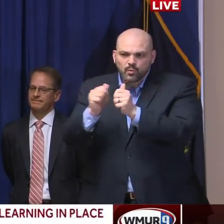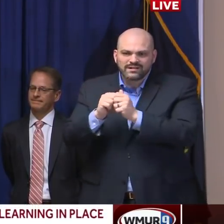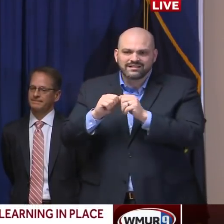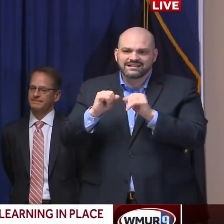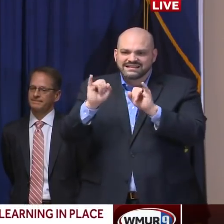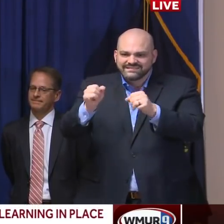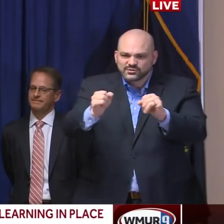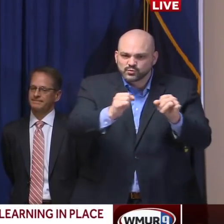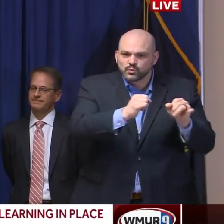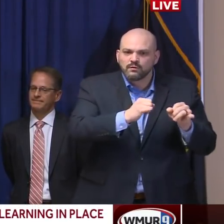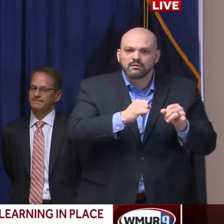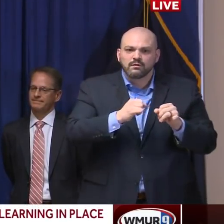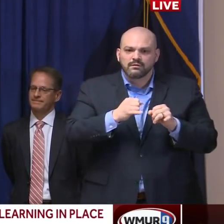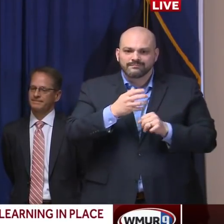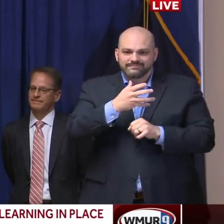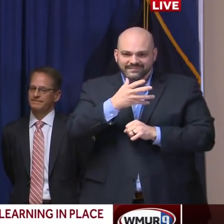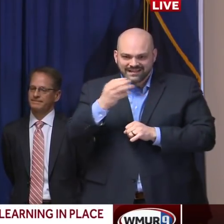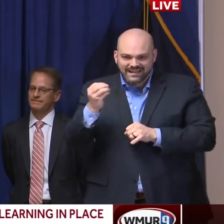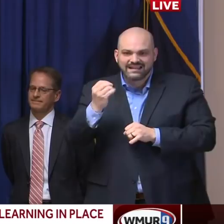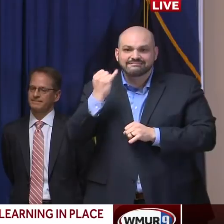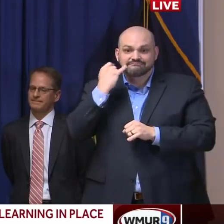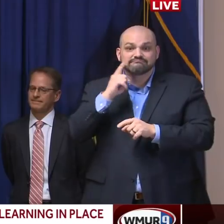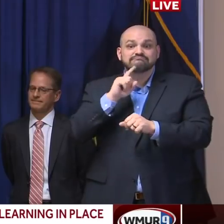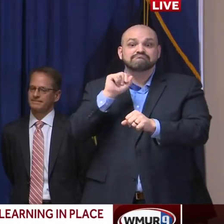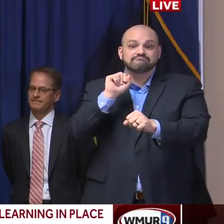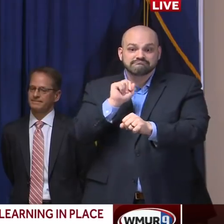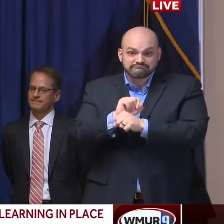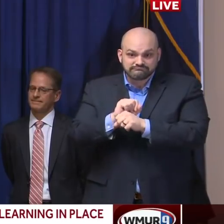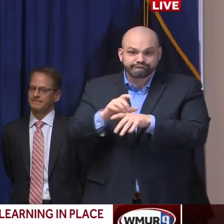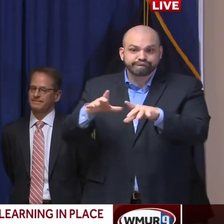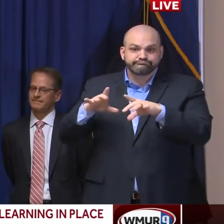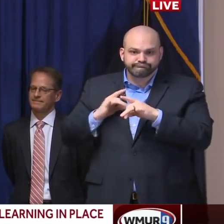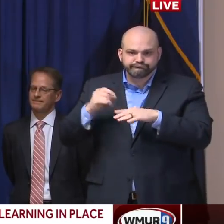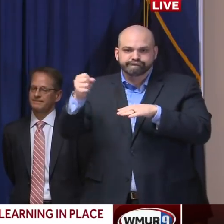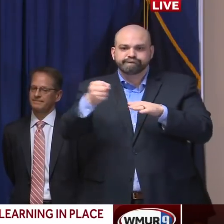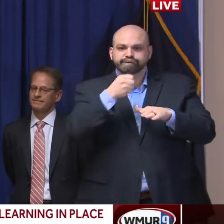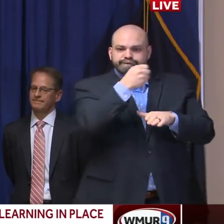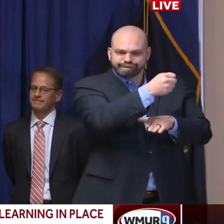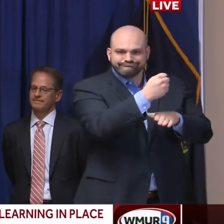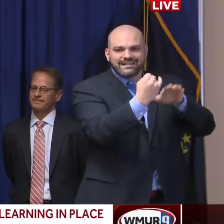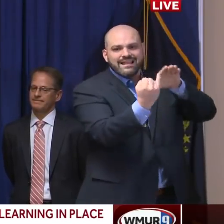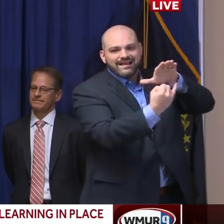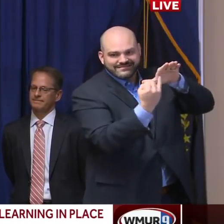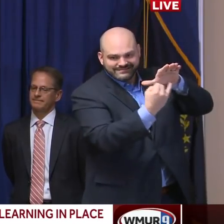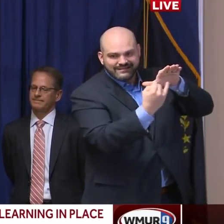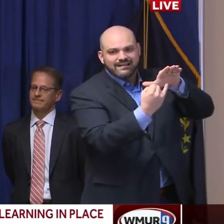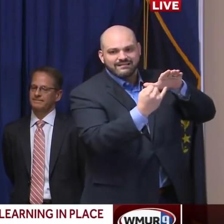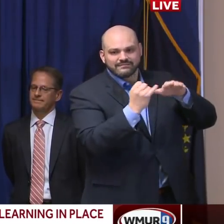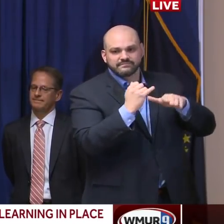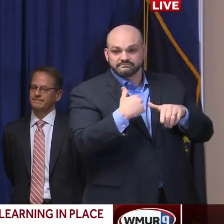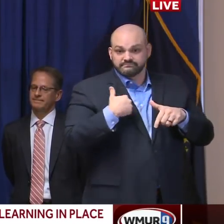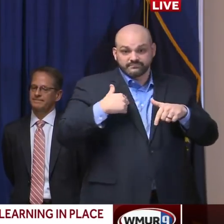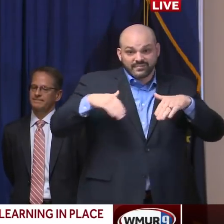IN A MATTER OF HOURS, WE ARE OUT THERE TALKING TO INDIVIDUALS AND DOING INVESTIGATIONS AROUND THEM TO GET THEM ISOLATED.